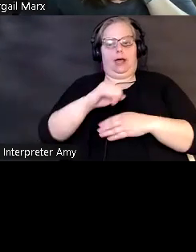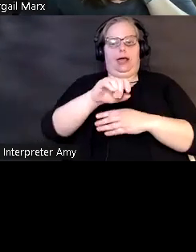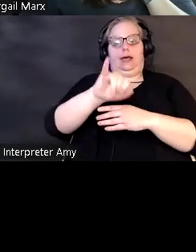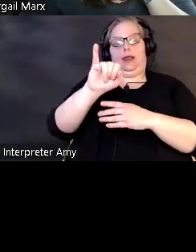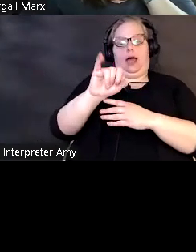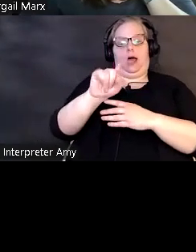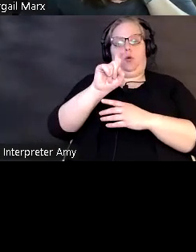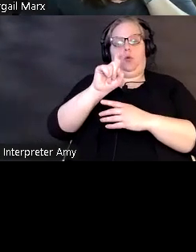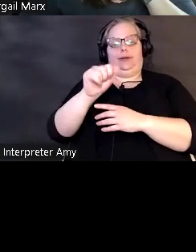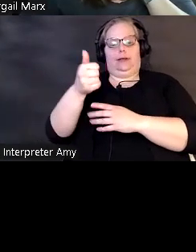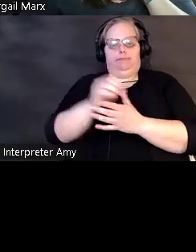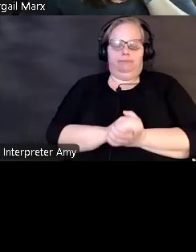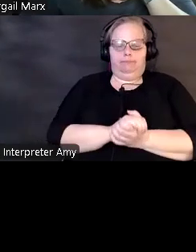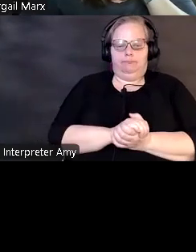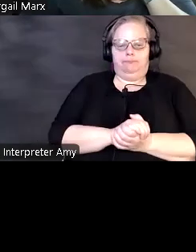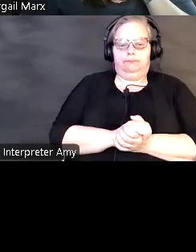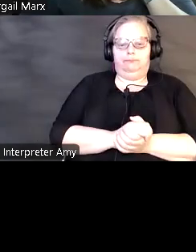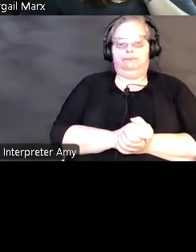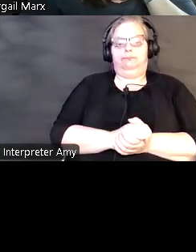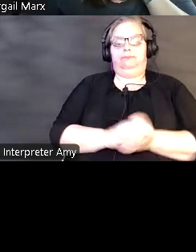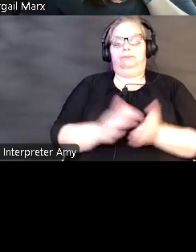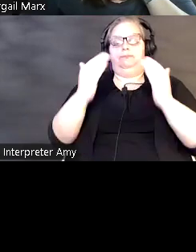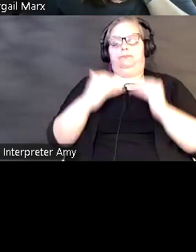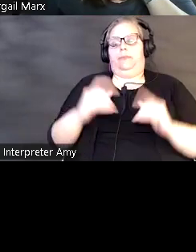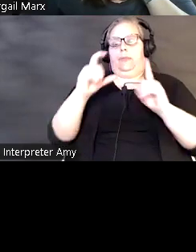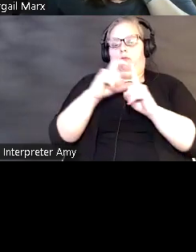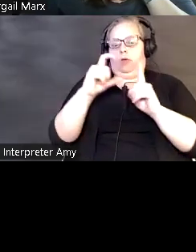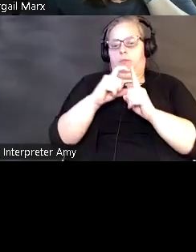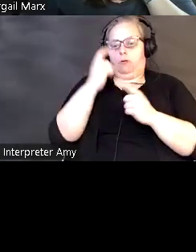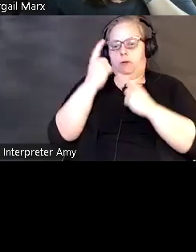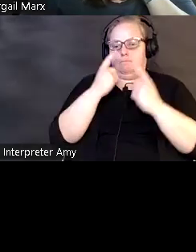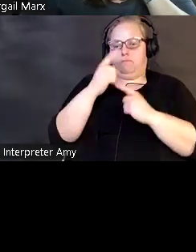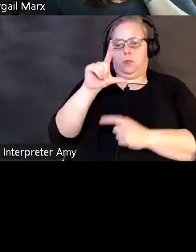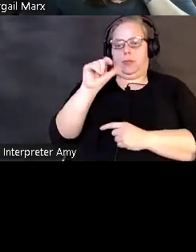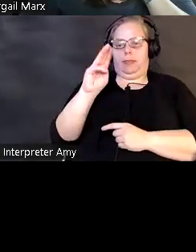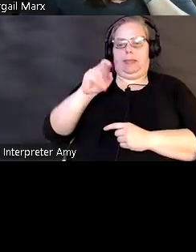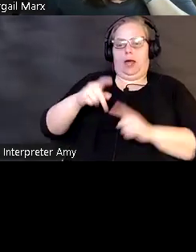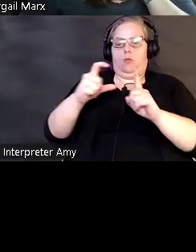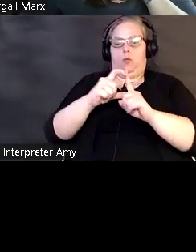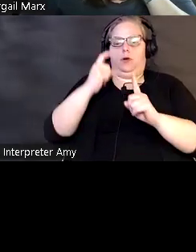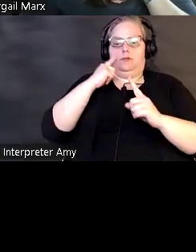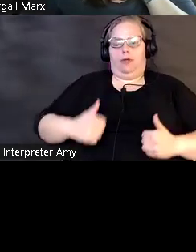The next vocabulary we looked at was LAMP Words for Life.